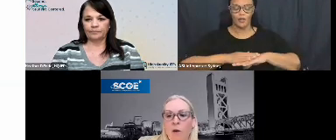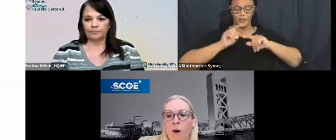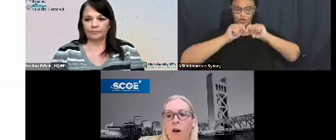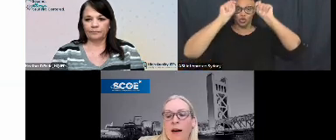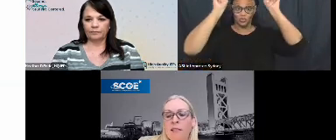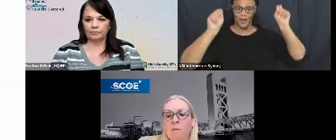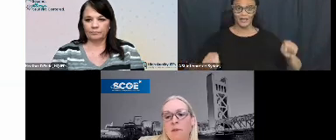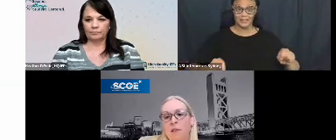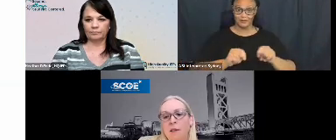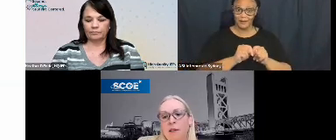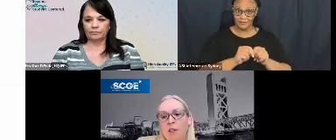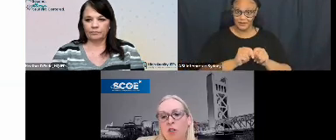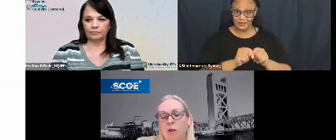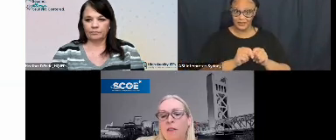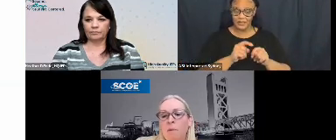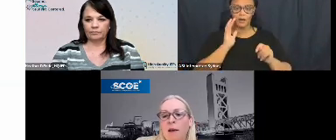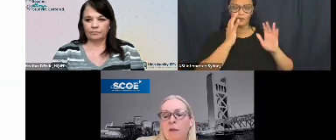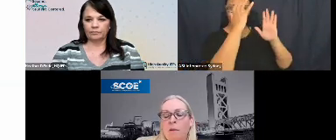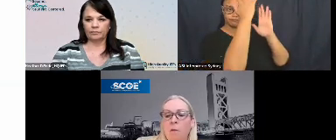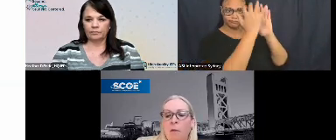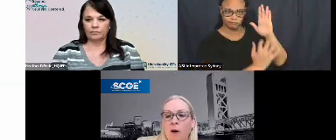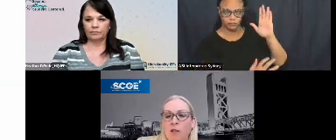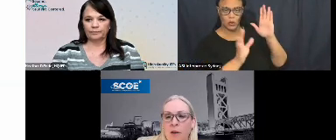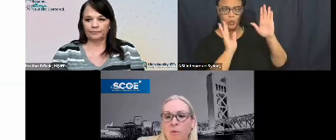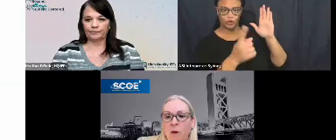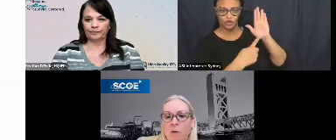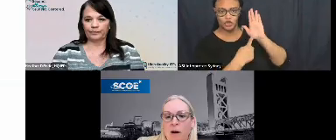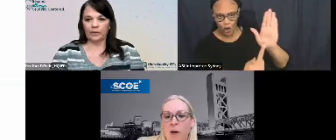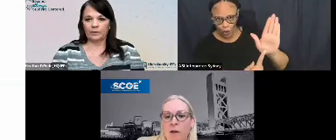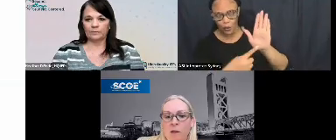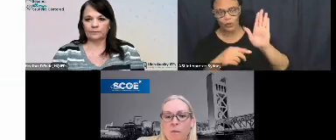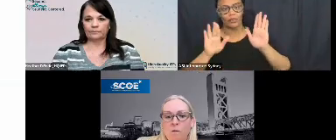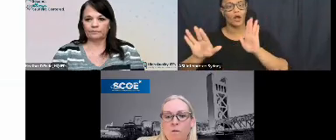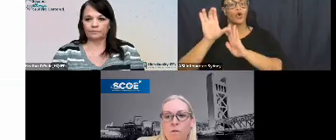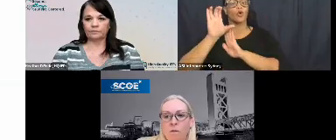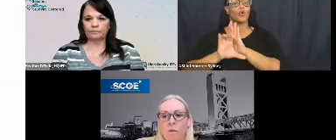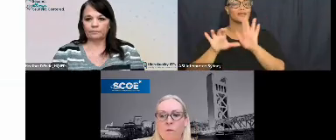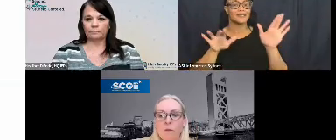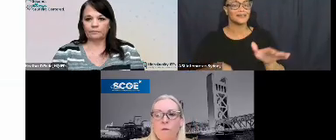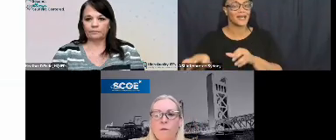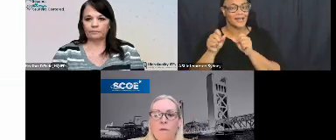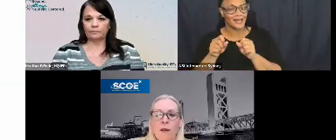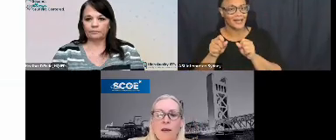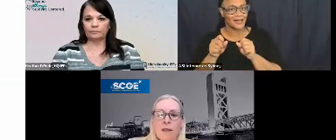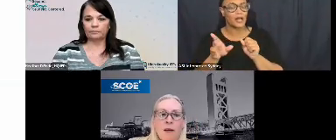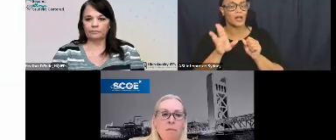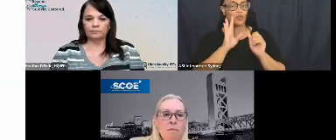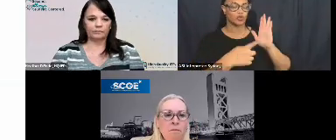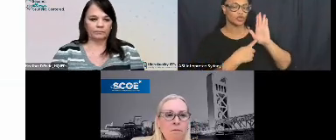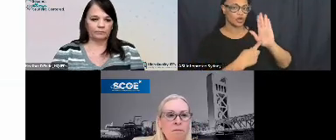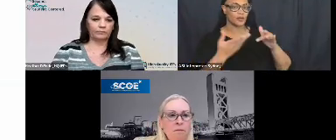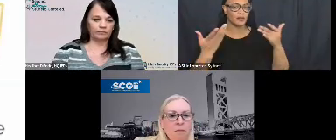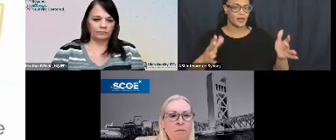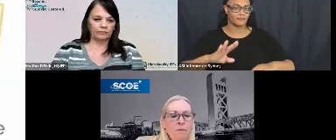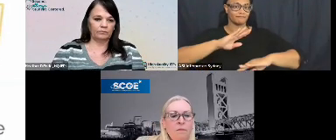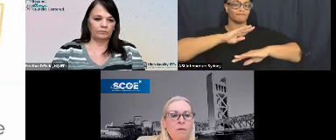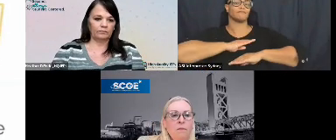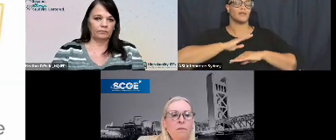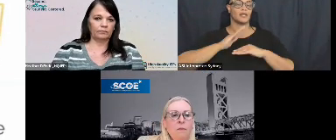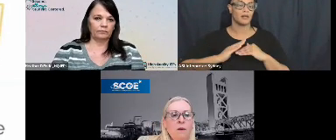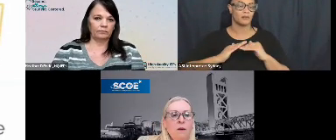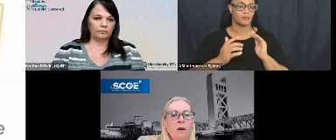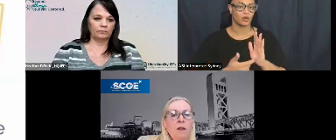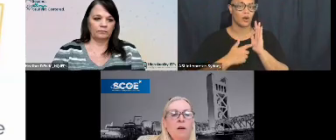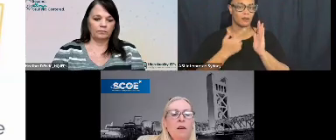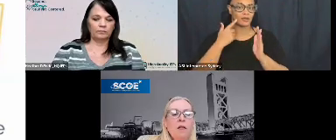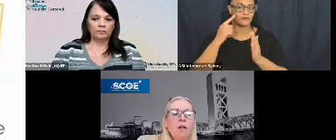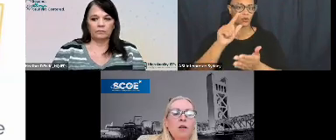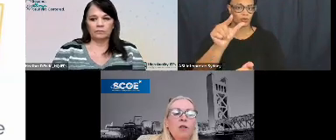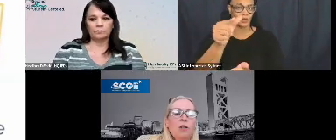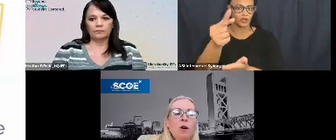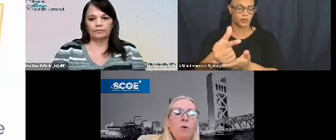what they were and to to ensure that they meet the minimum graduation requirements. Next slide.